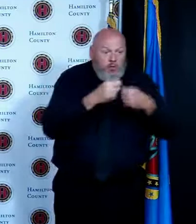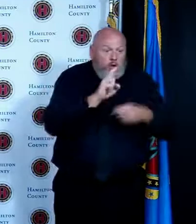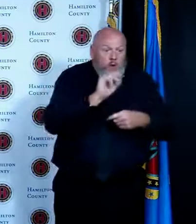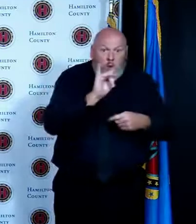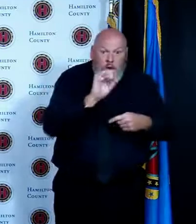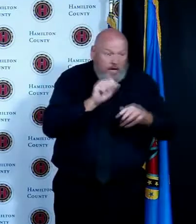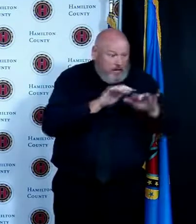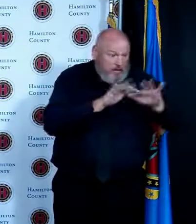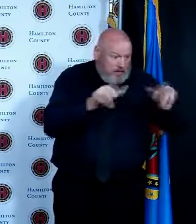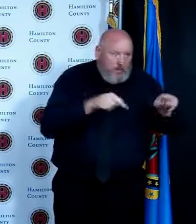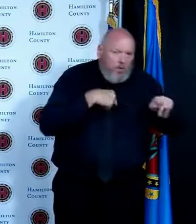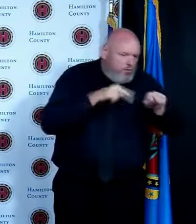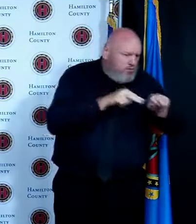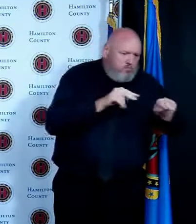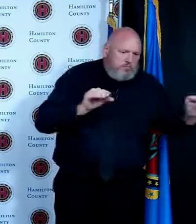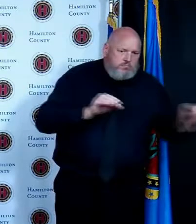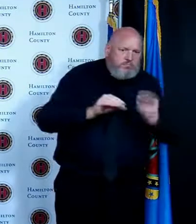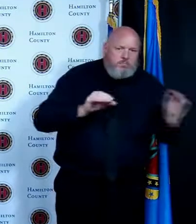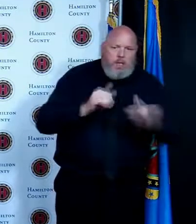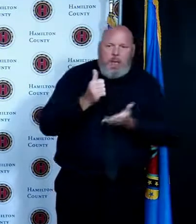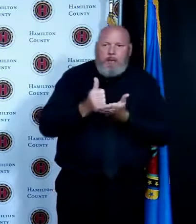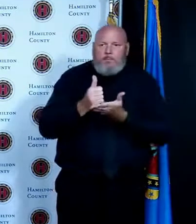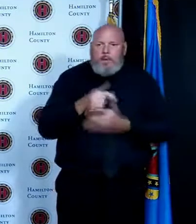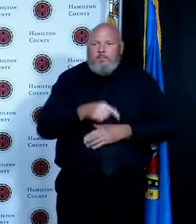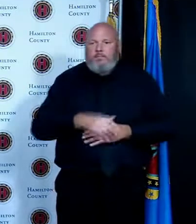they experienced a documentable decrease in income